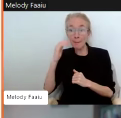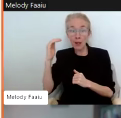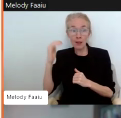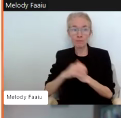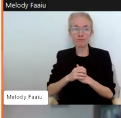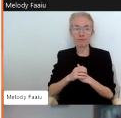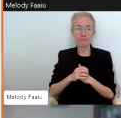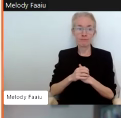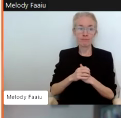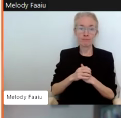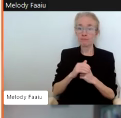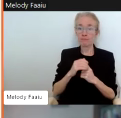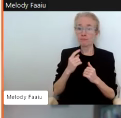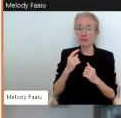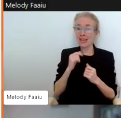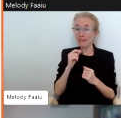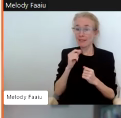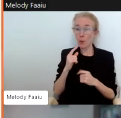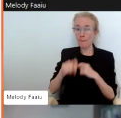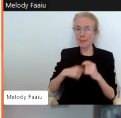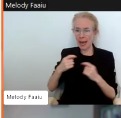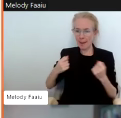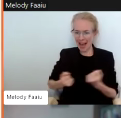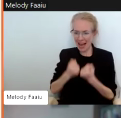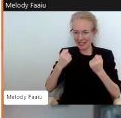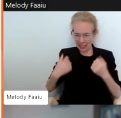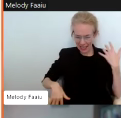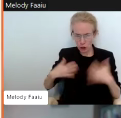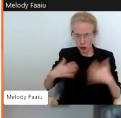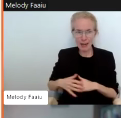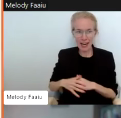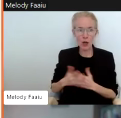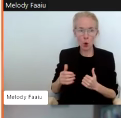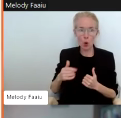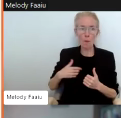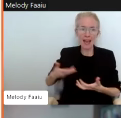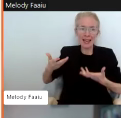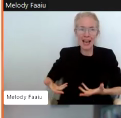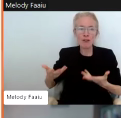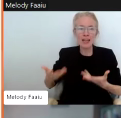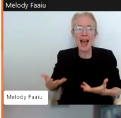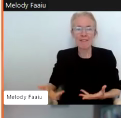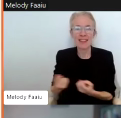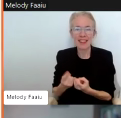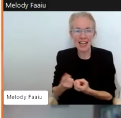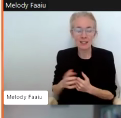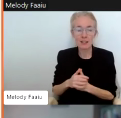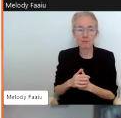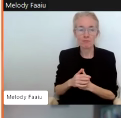temporary injuries, people carrying loads, people who are Blind, people